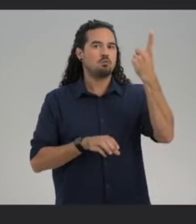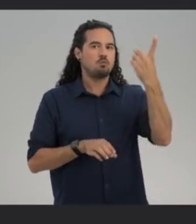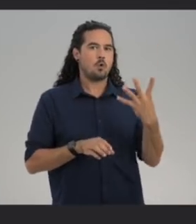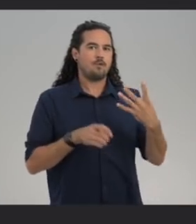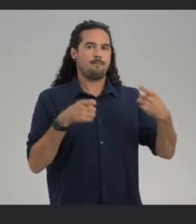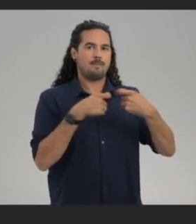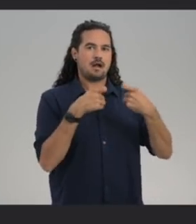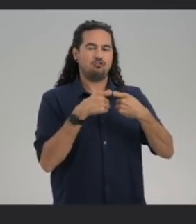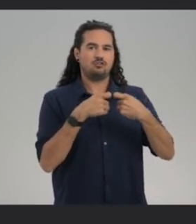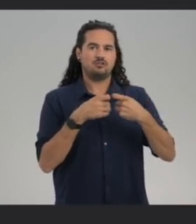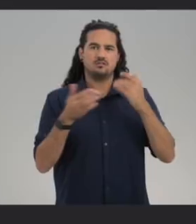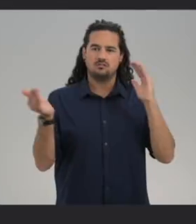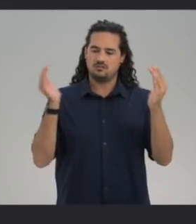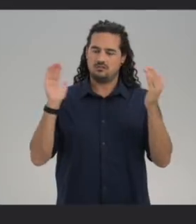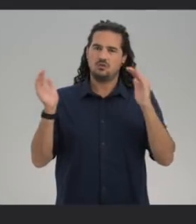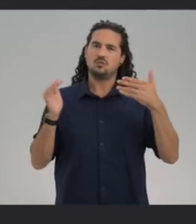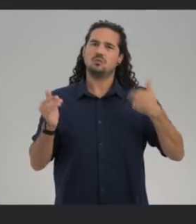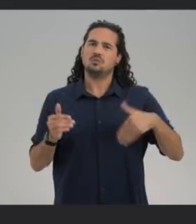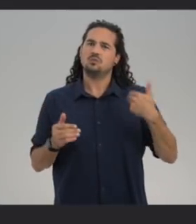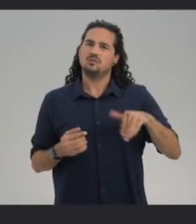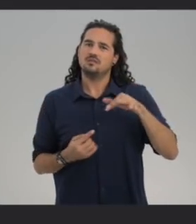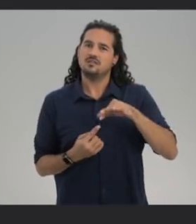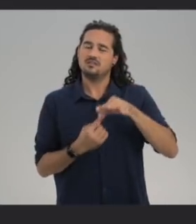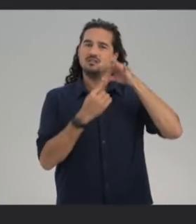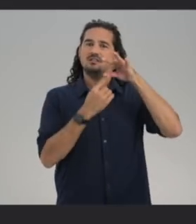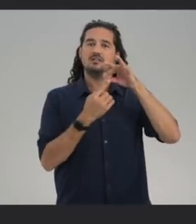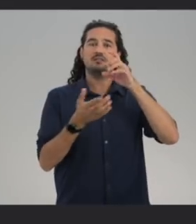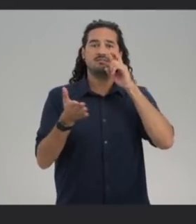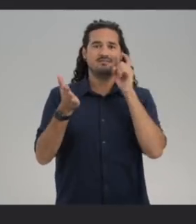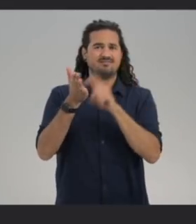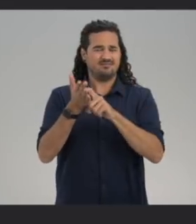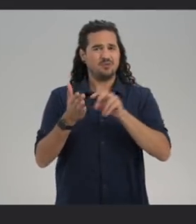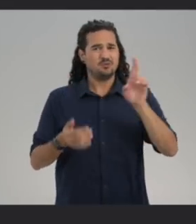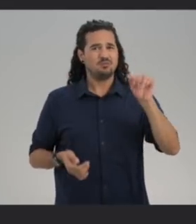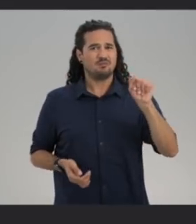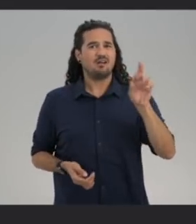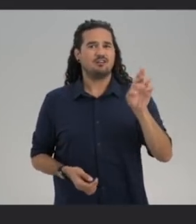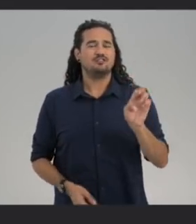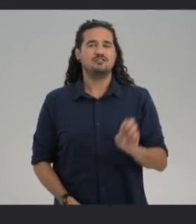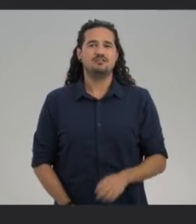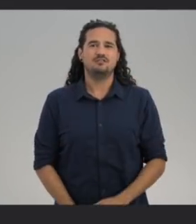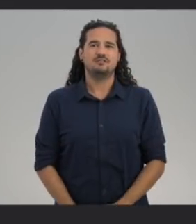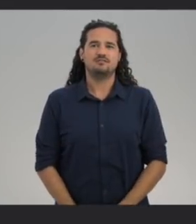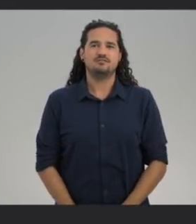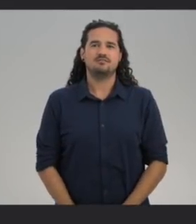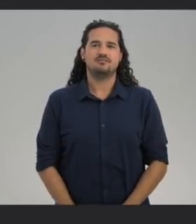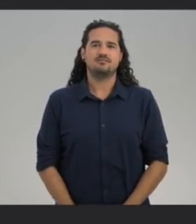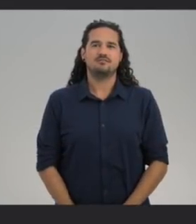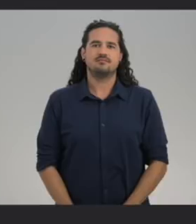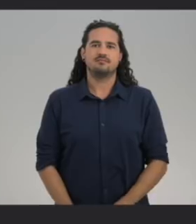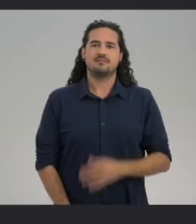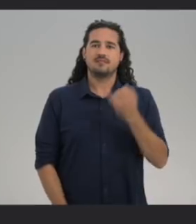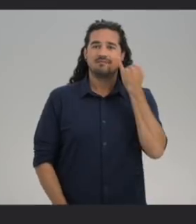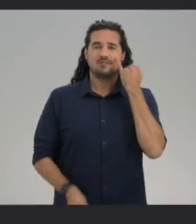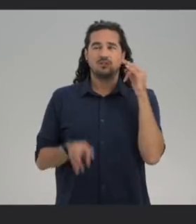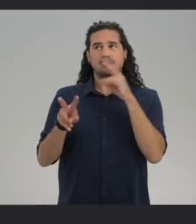This is a big deal. What you are seeing here with M1 is extremely rare. When you look back at the single-threaded performance